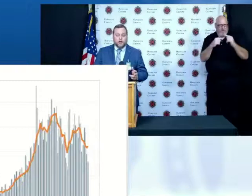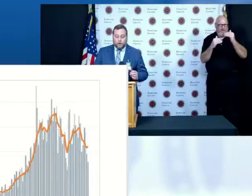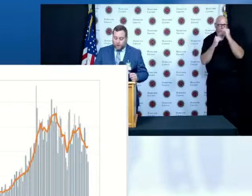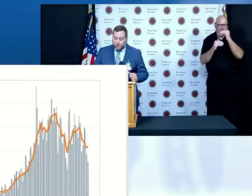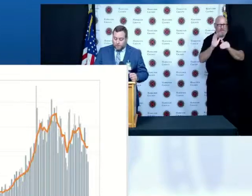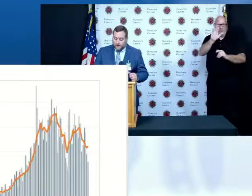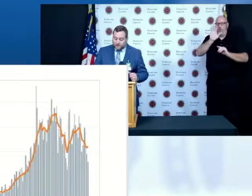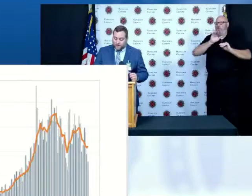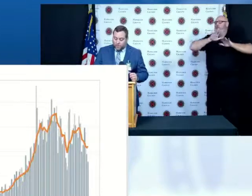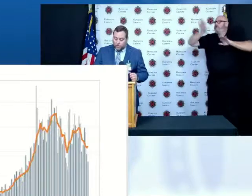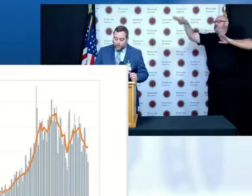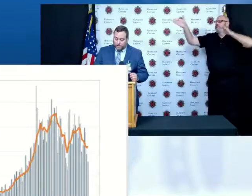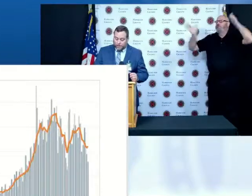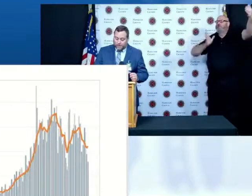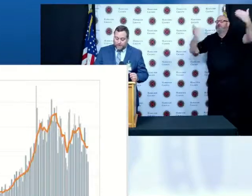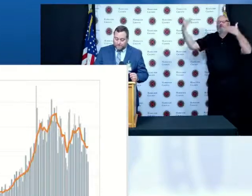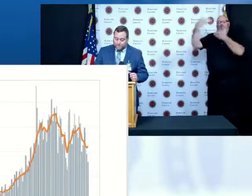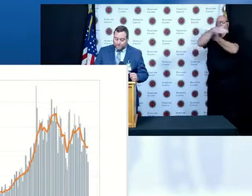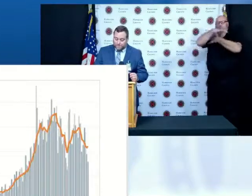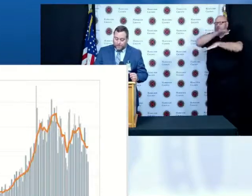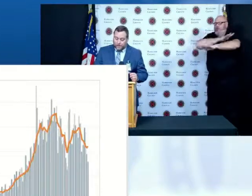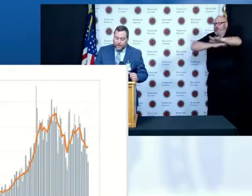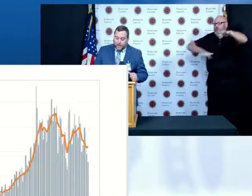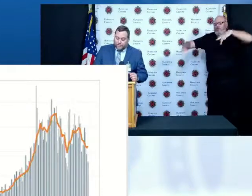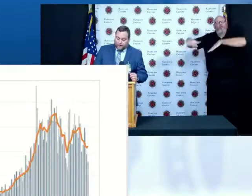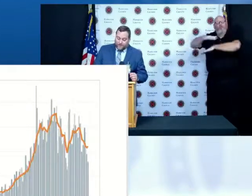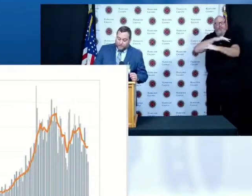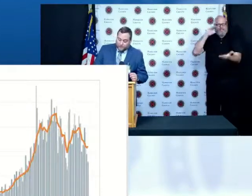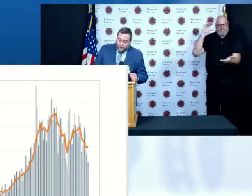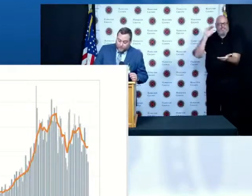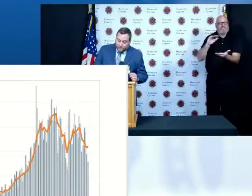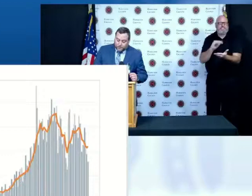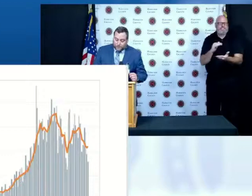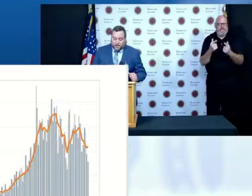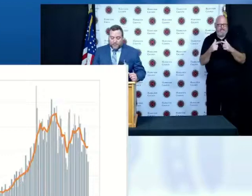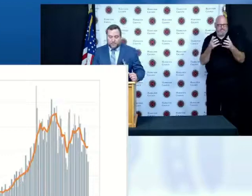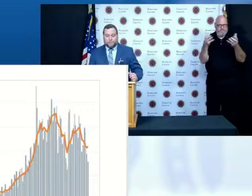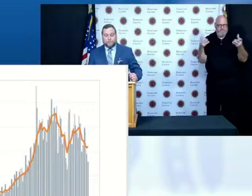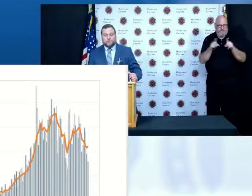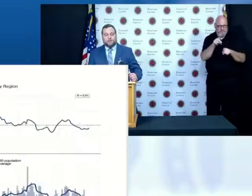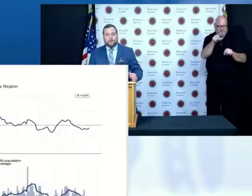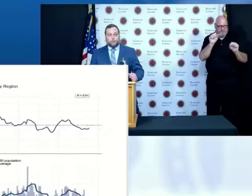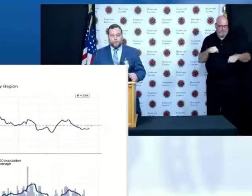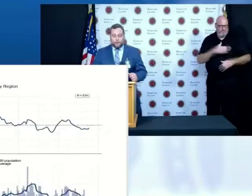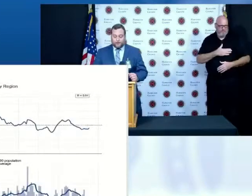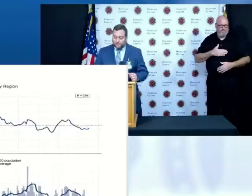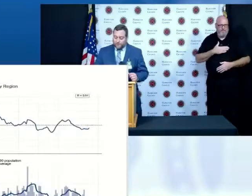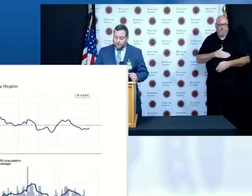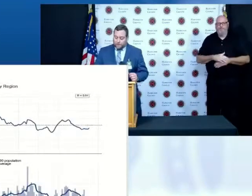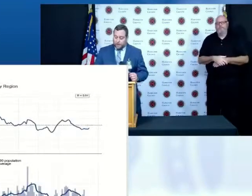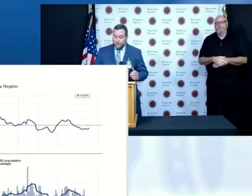wear your mask and wash your hands very similar to case numbers is our reproductive number so